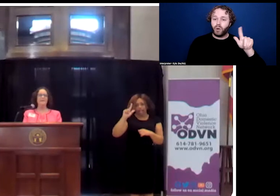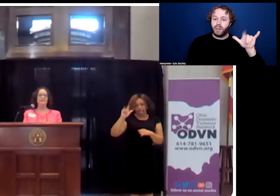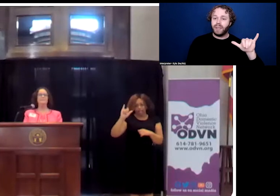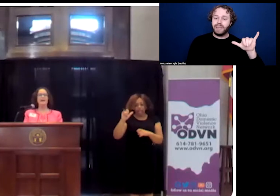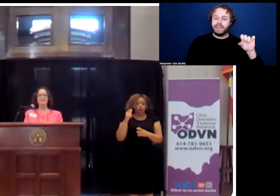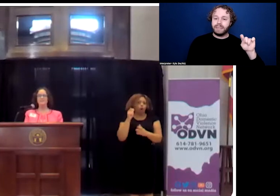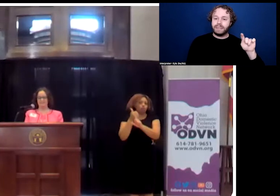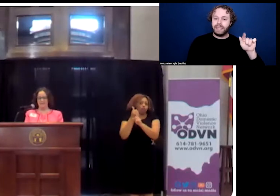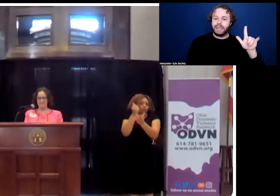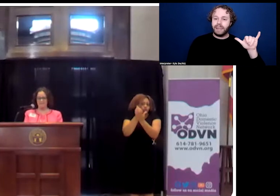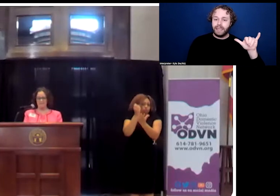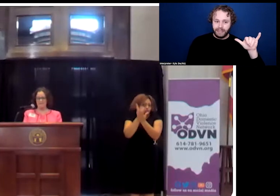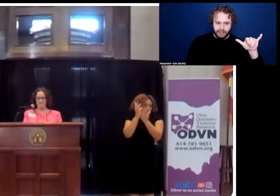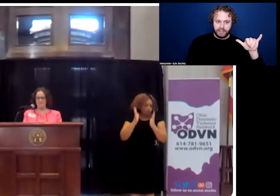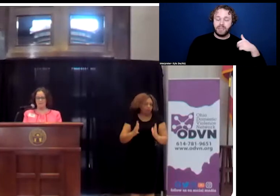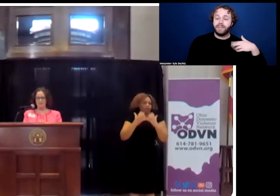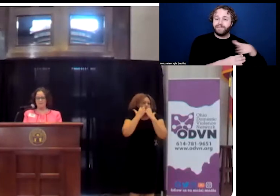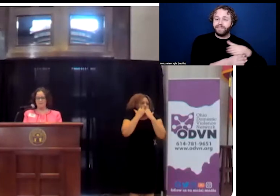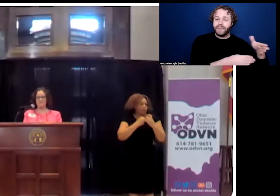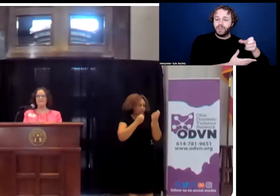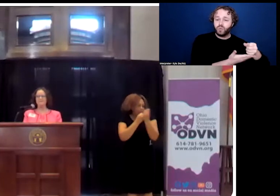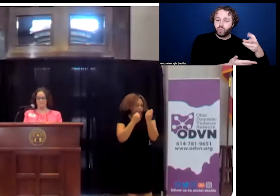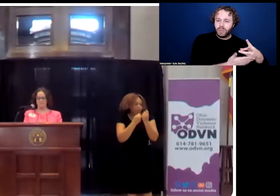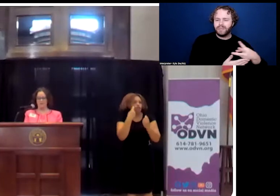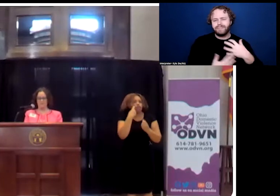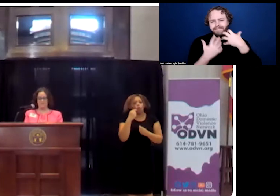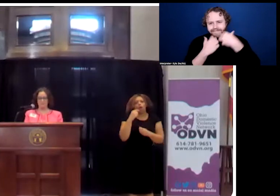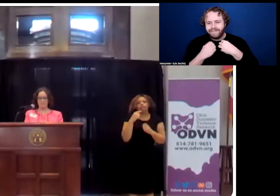and a compassionate advocate for crime victims and abuse survivors.